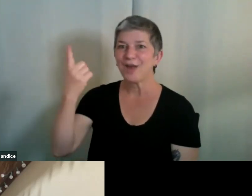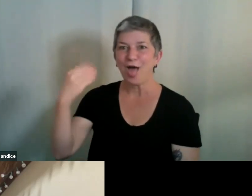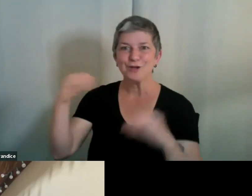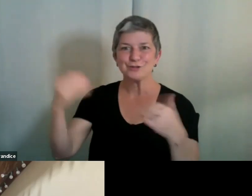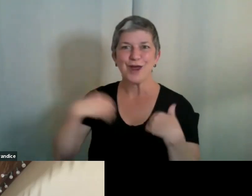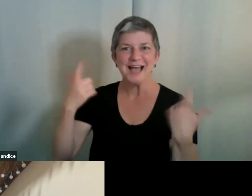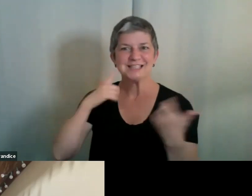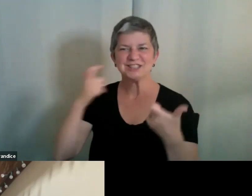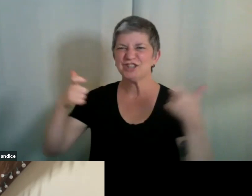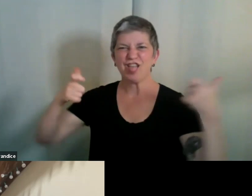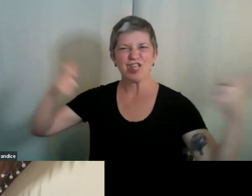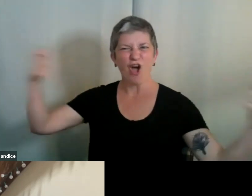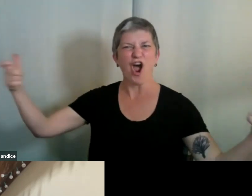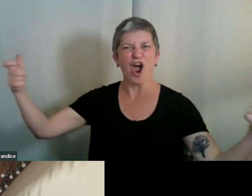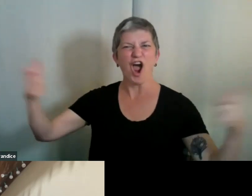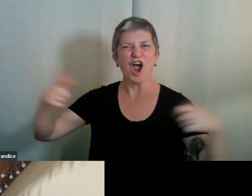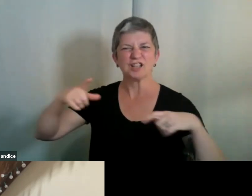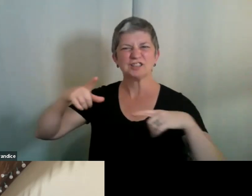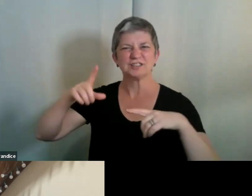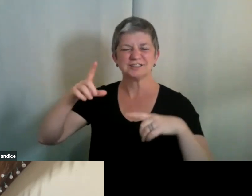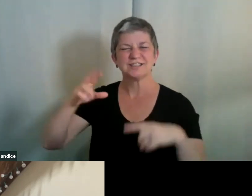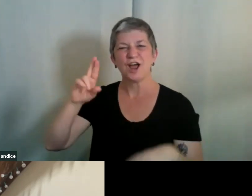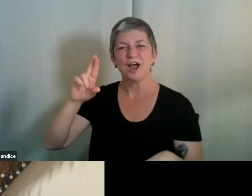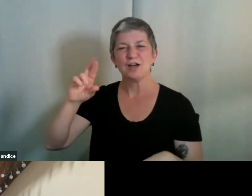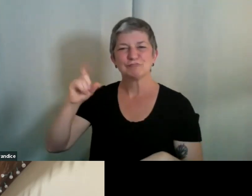really large ones you can find, sometimes you can find the